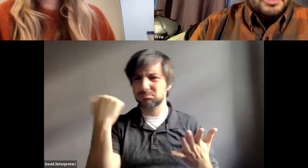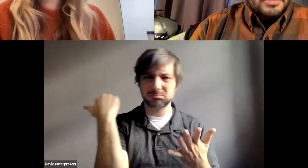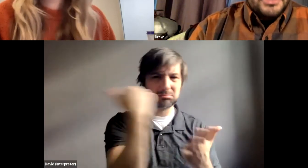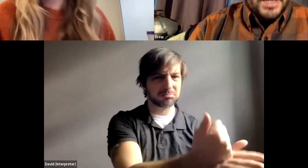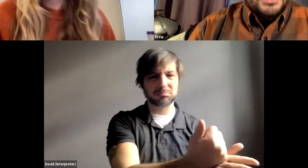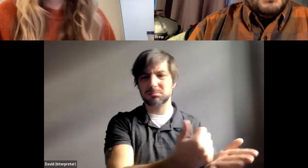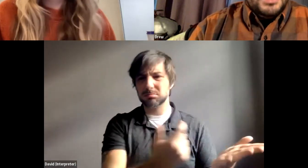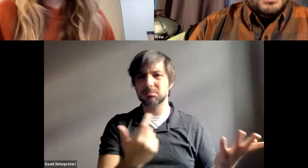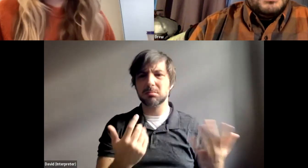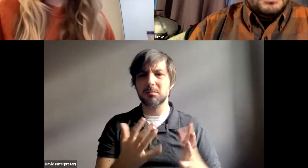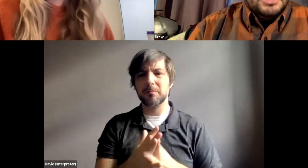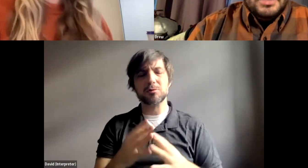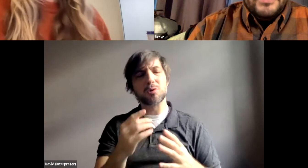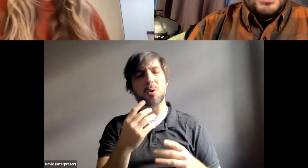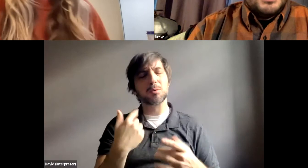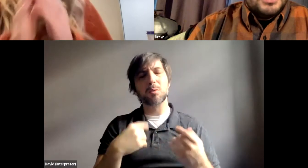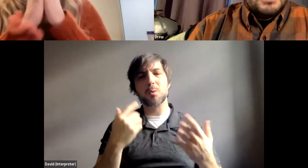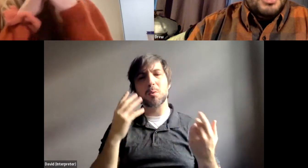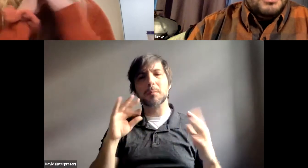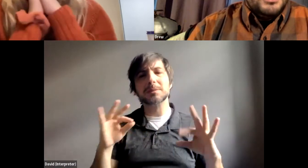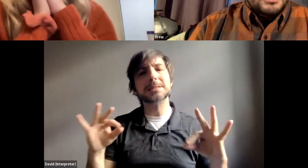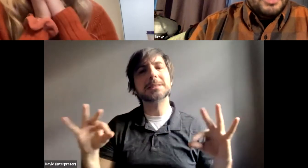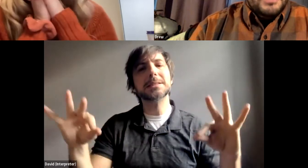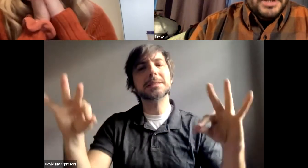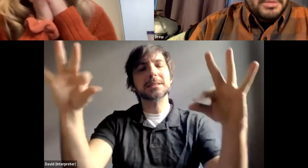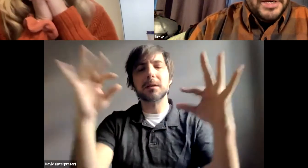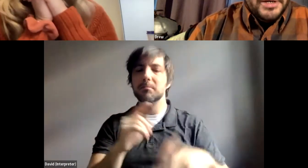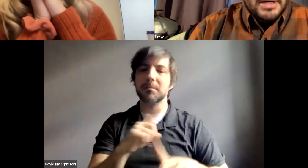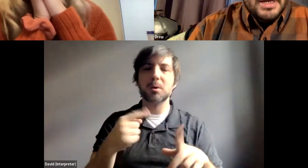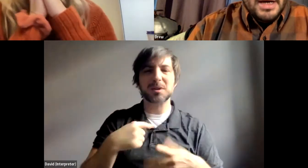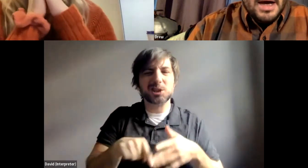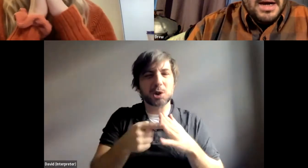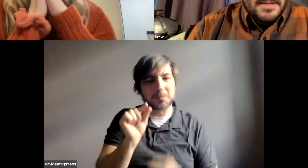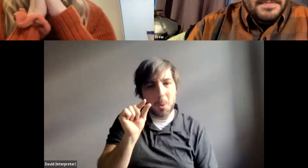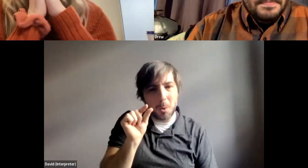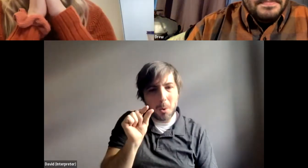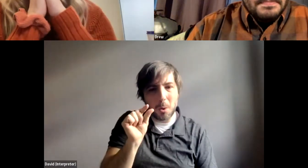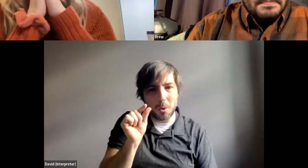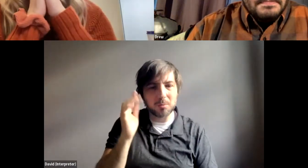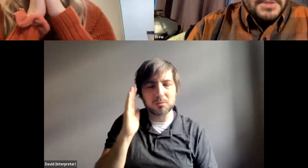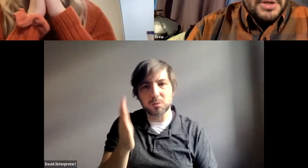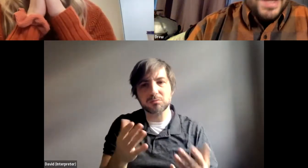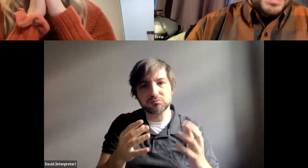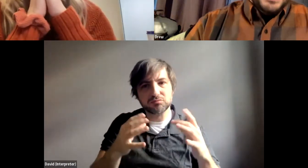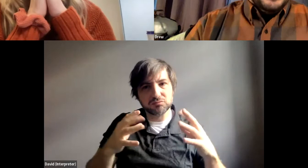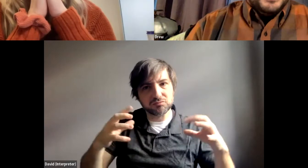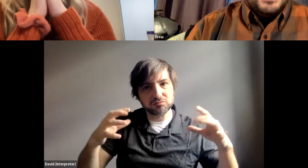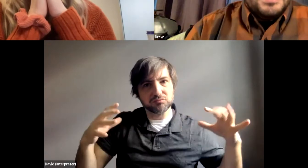traction, but everything starts small. We are hoping to go bigger. That